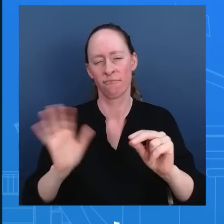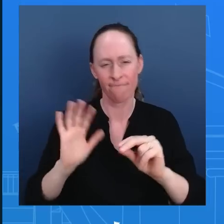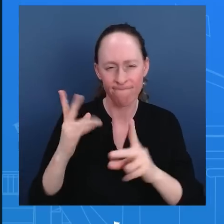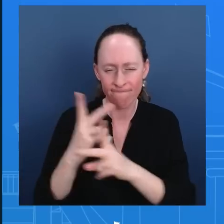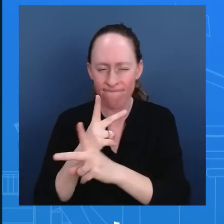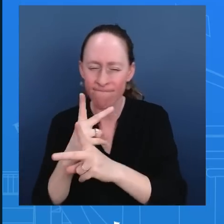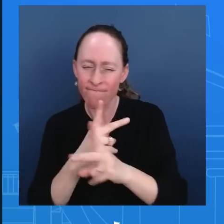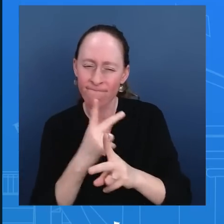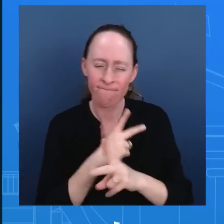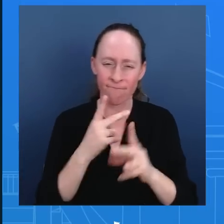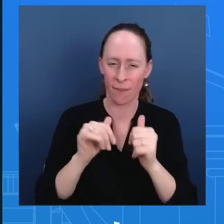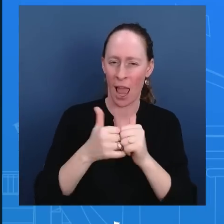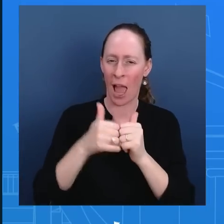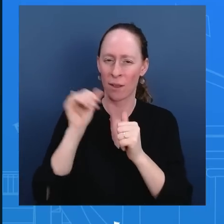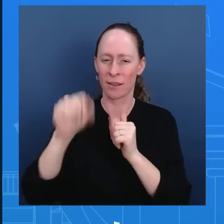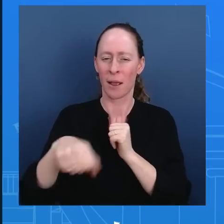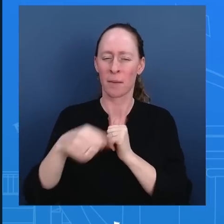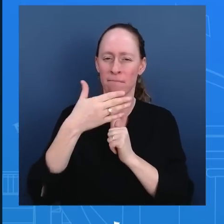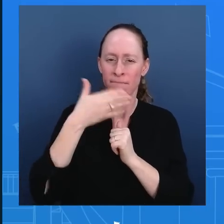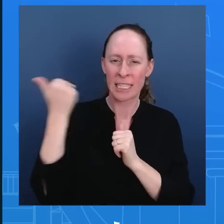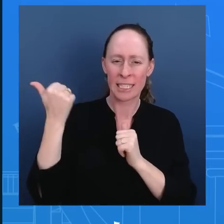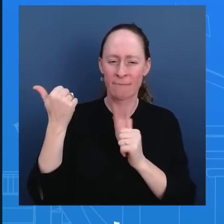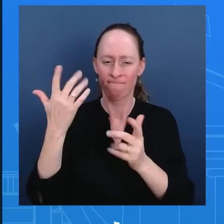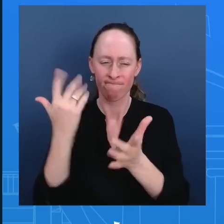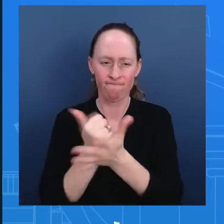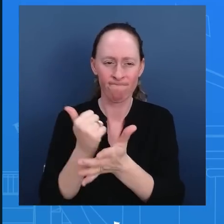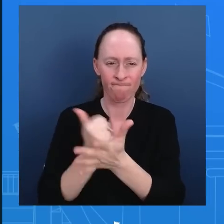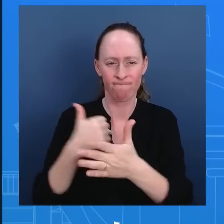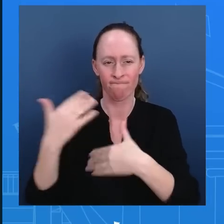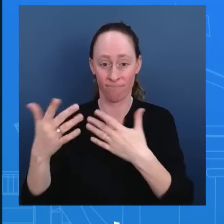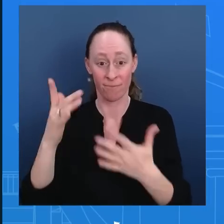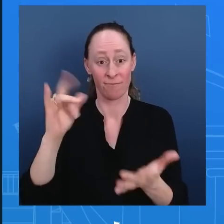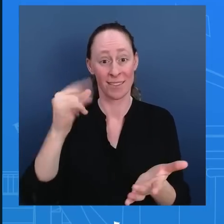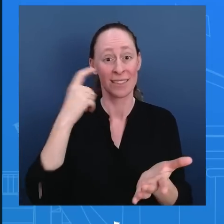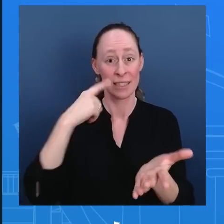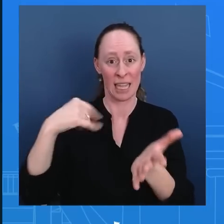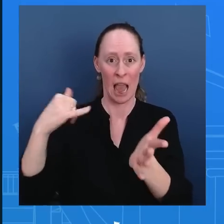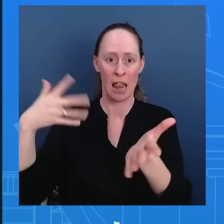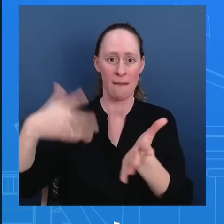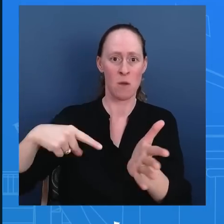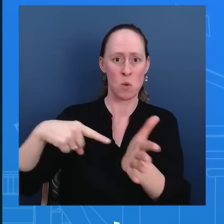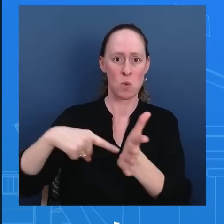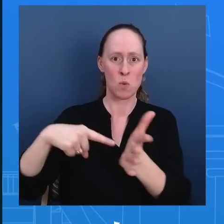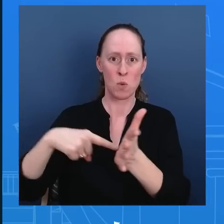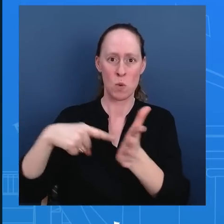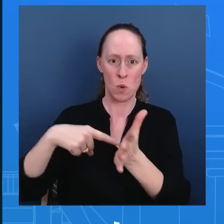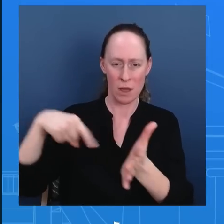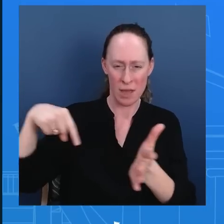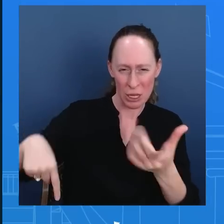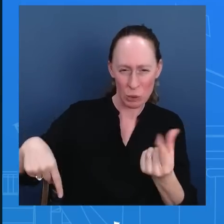with, as you just laid out, the deficit that we’re seeing. And, look, what you’re see- --